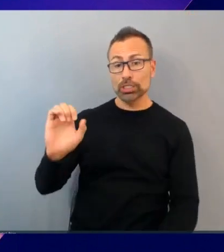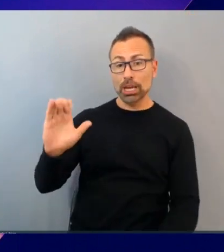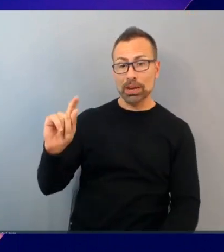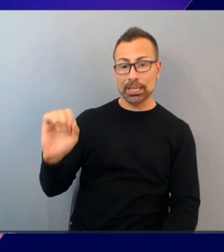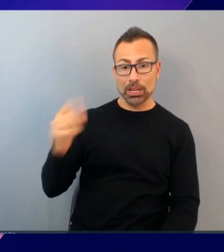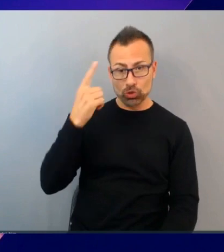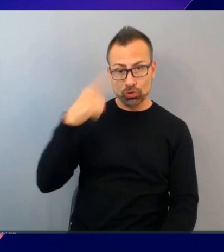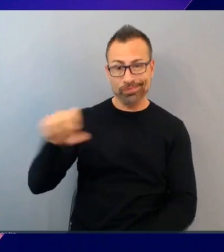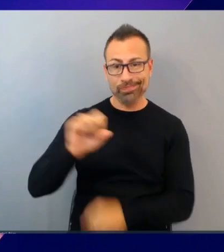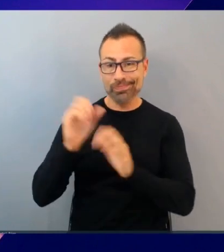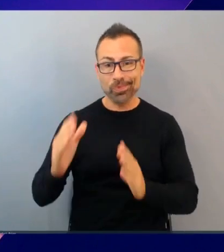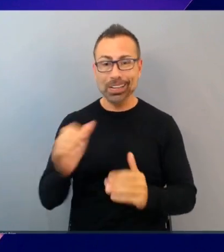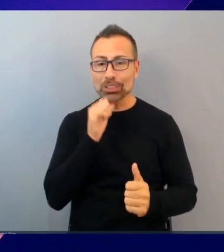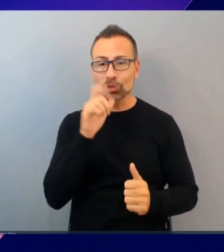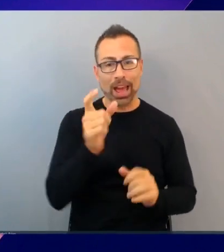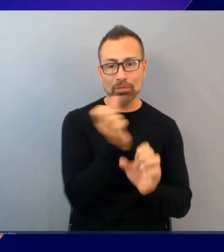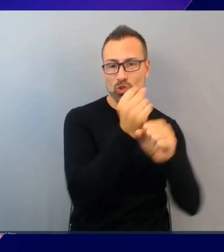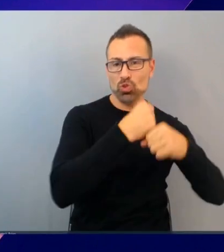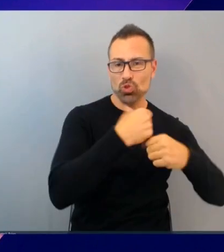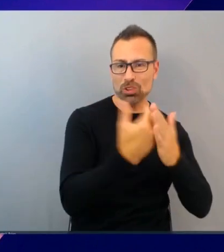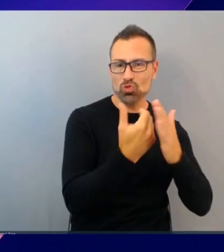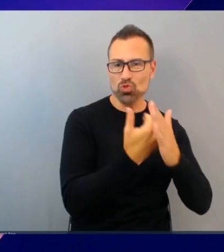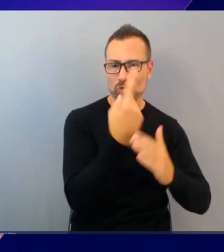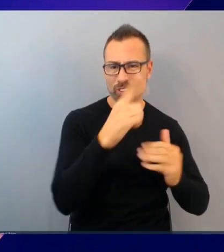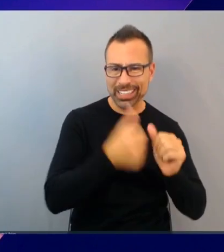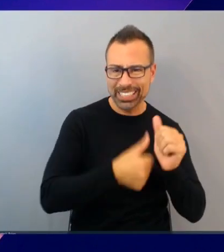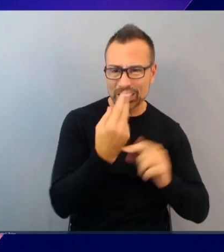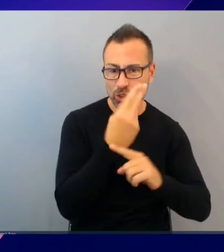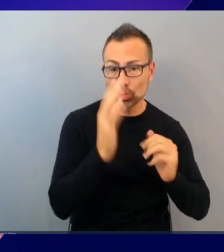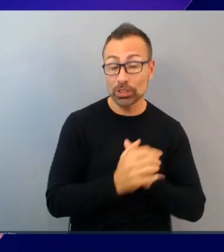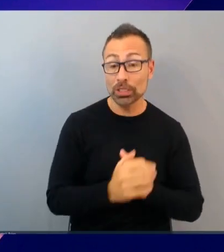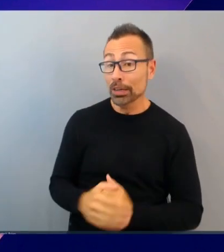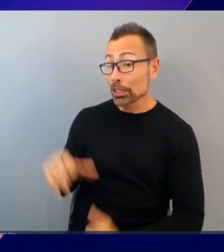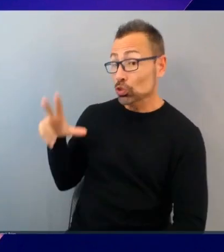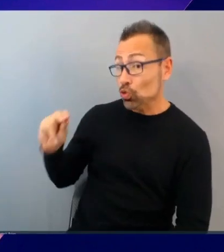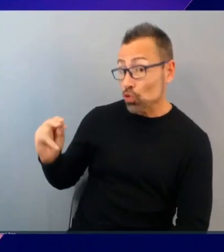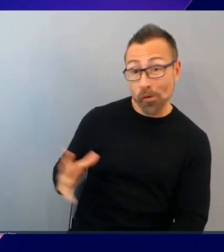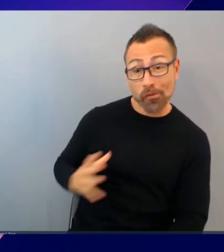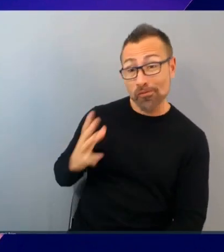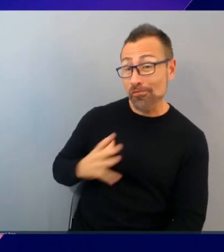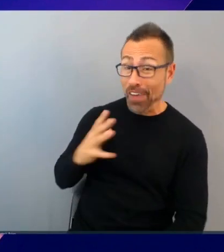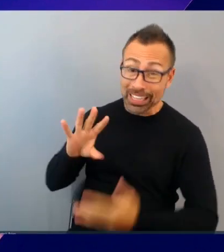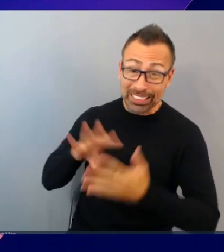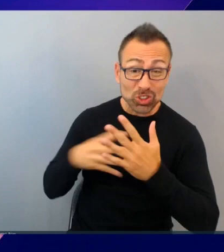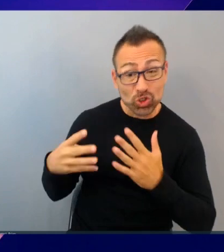So no fancy chargeback models that we have to implement on our own? How does that all work? Yeah. Great question.